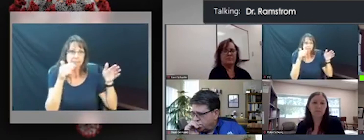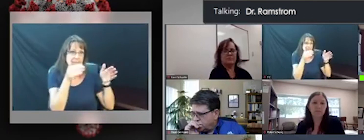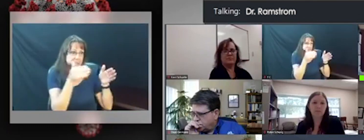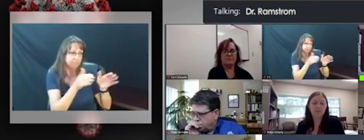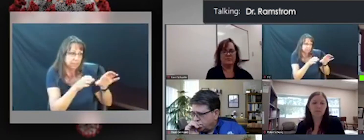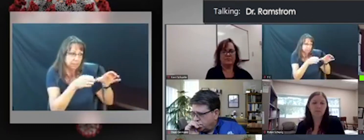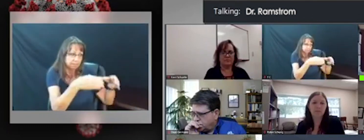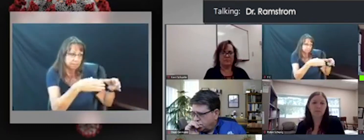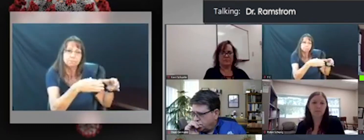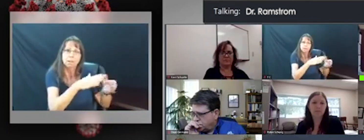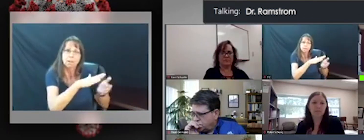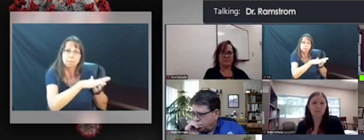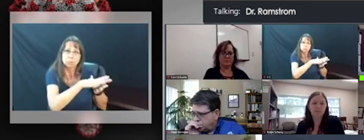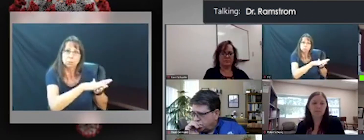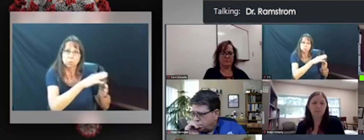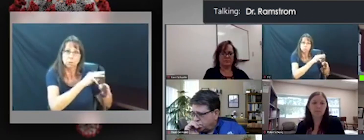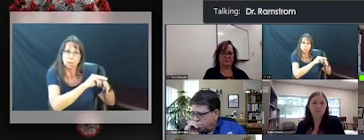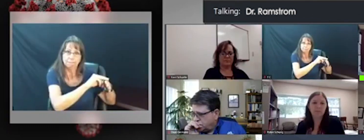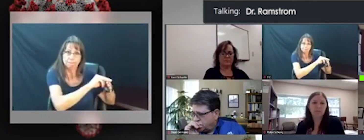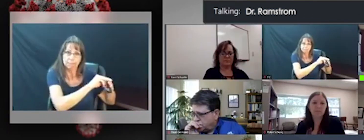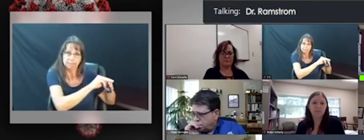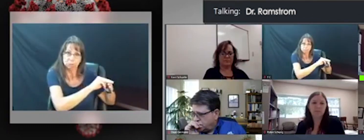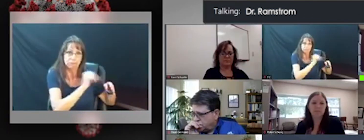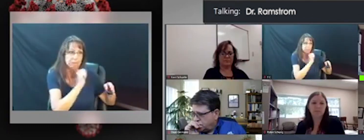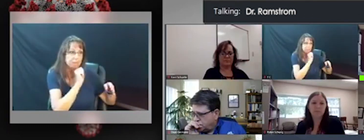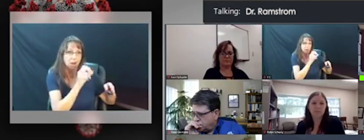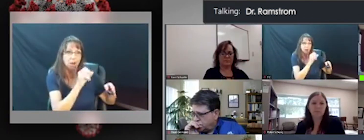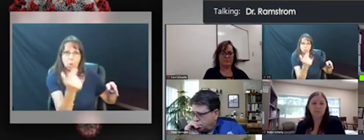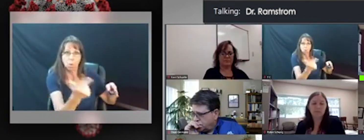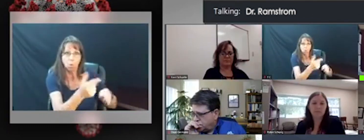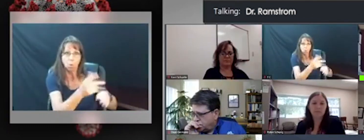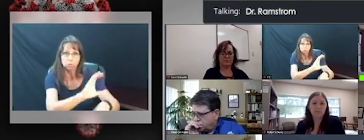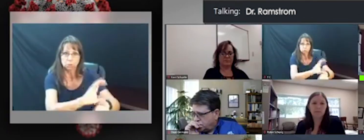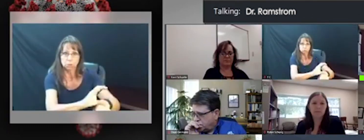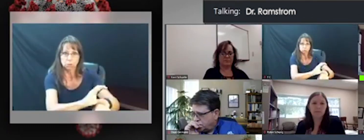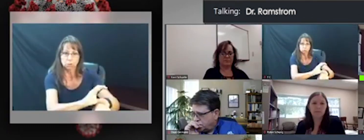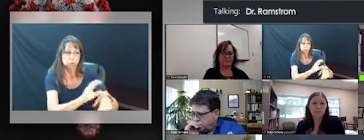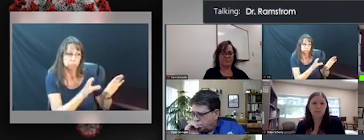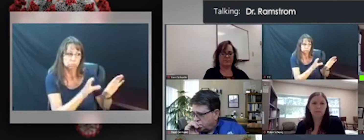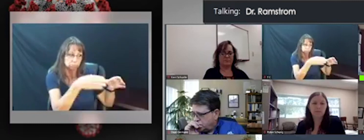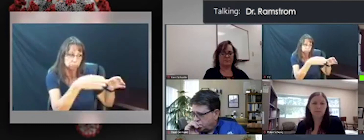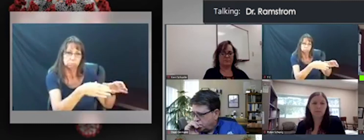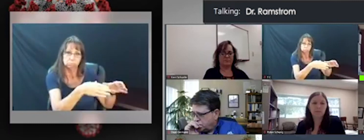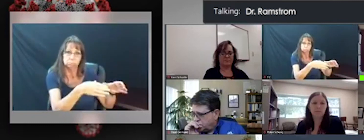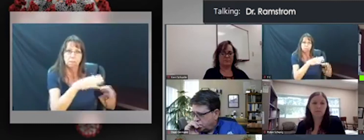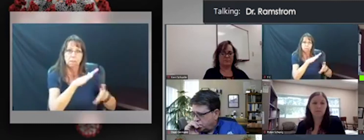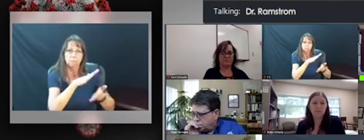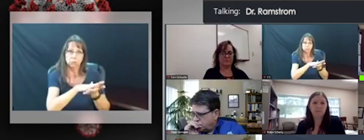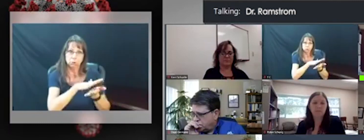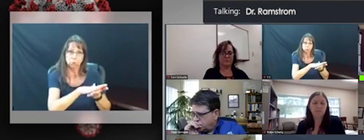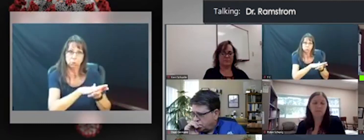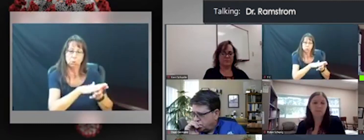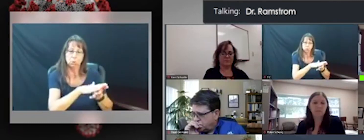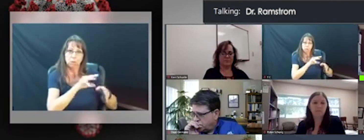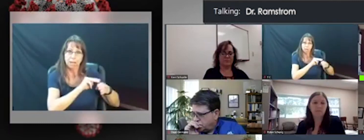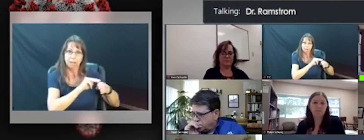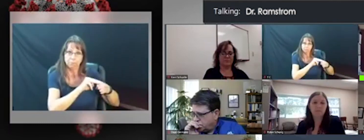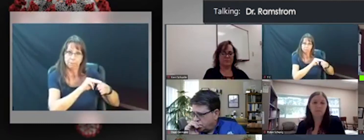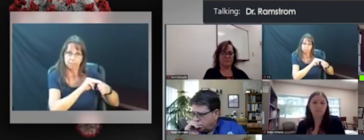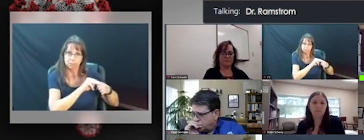I believe that there's been a handful of staff, too, that serve those students, but